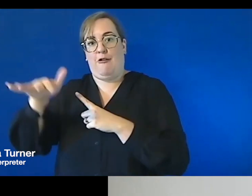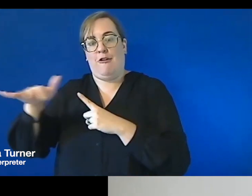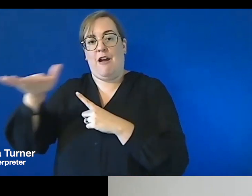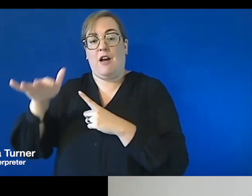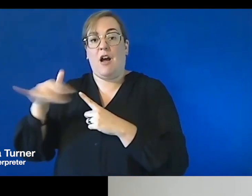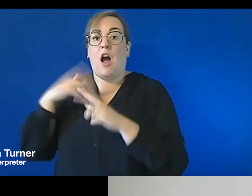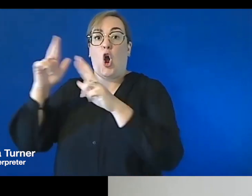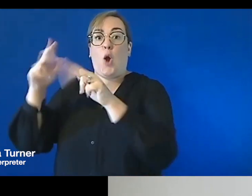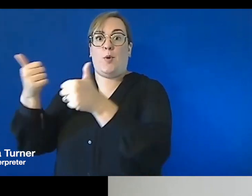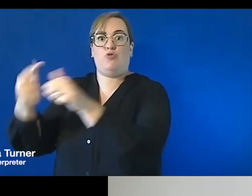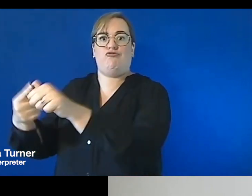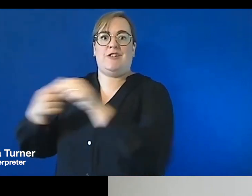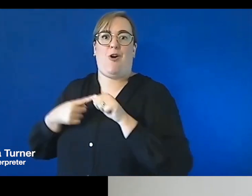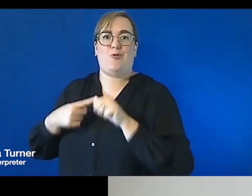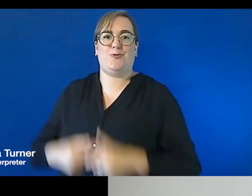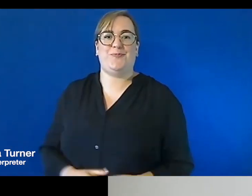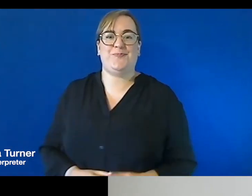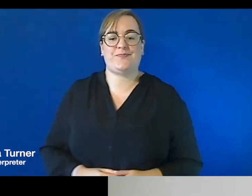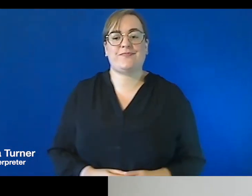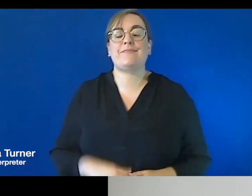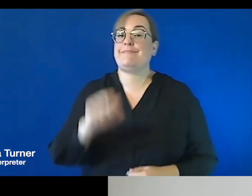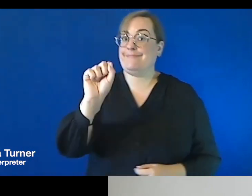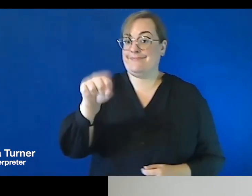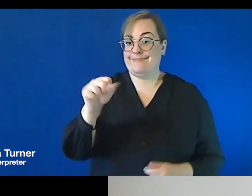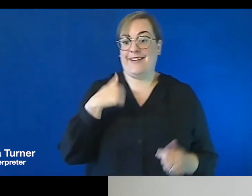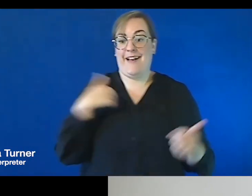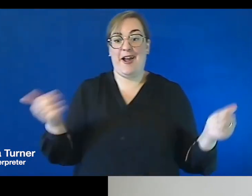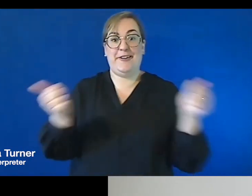Yeah no, I completely agree with you there and I just think it's it's a major issue